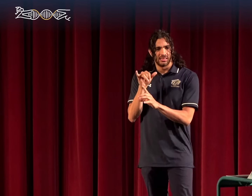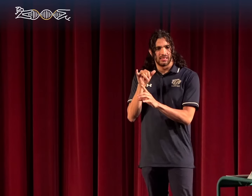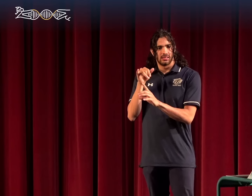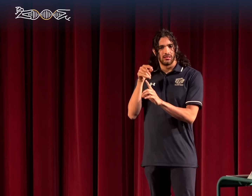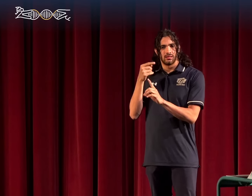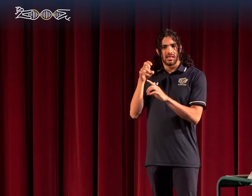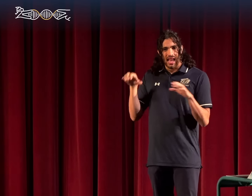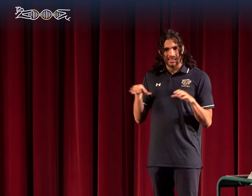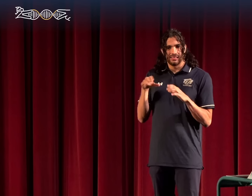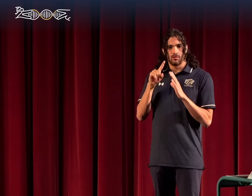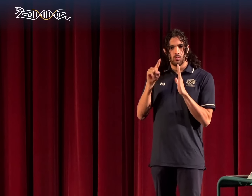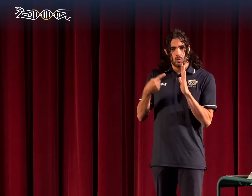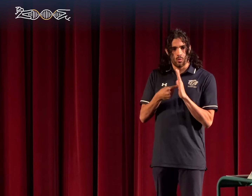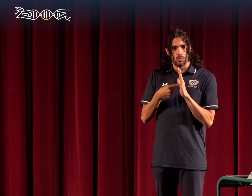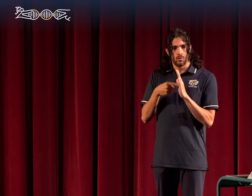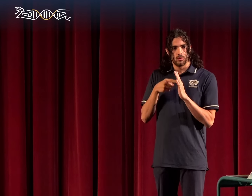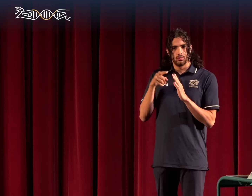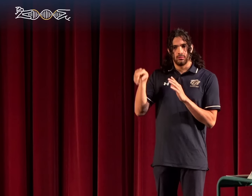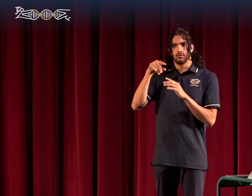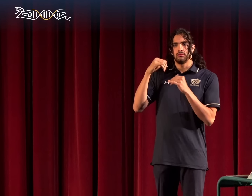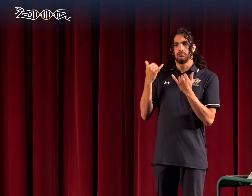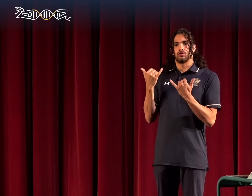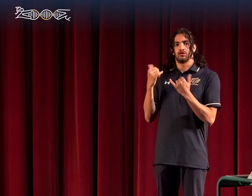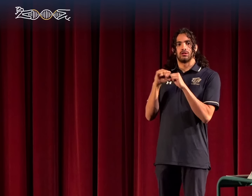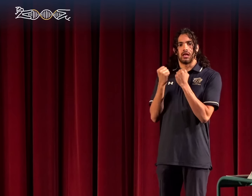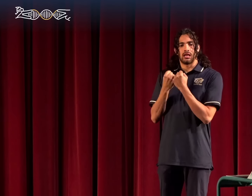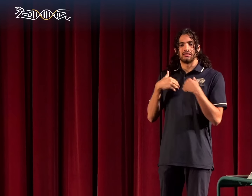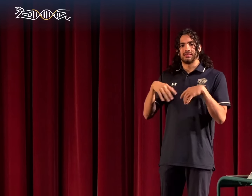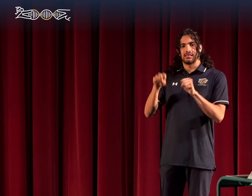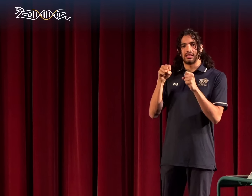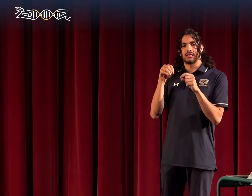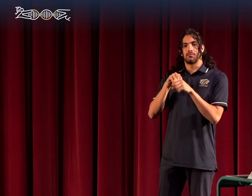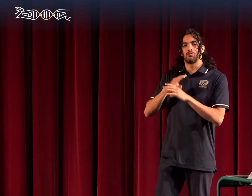These are people actively taking role in society to prevent Deaf people